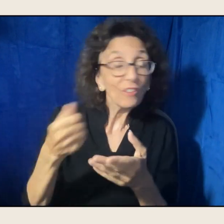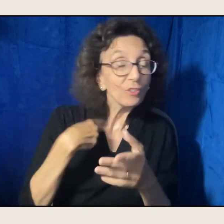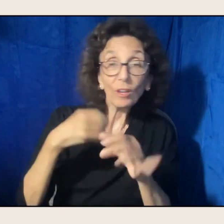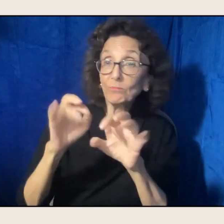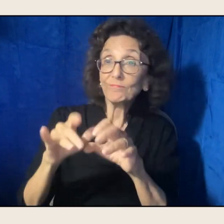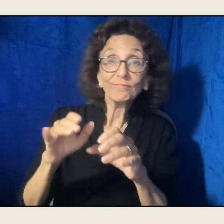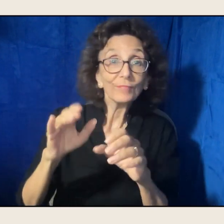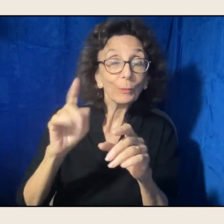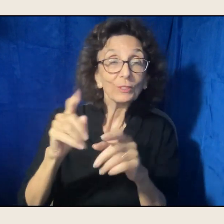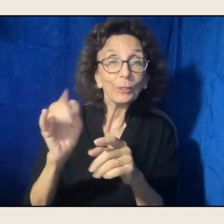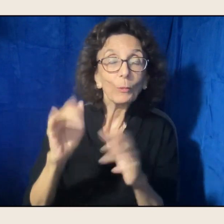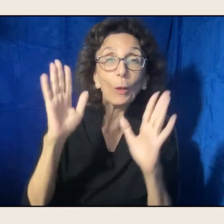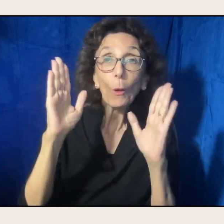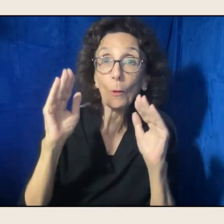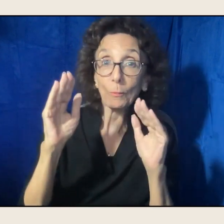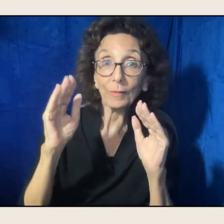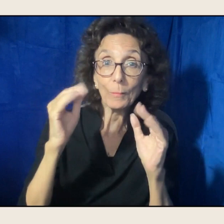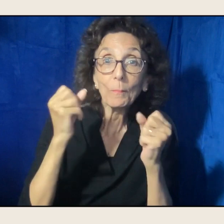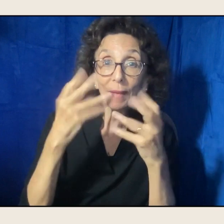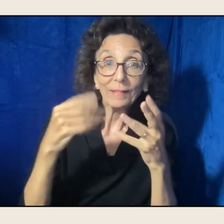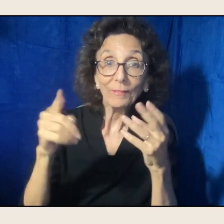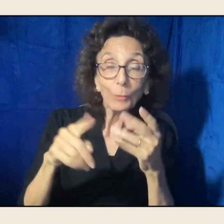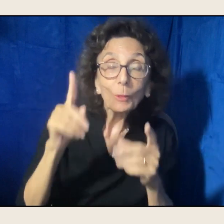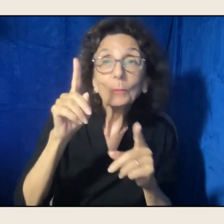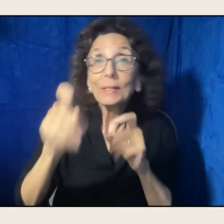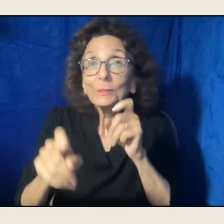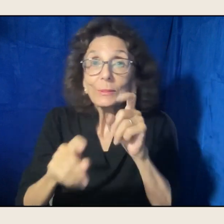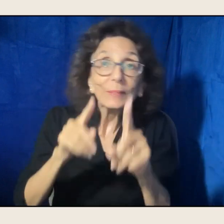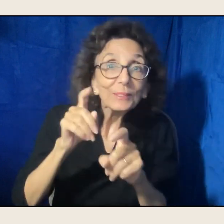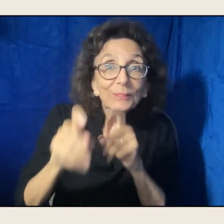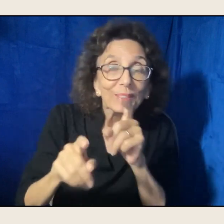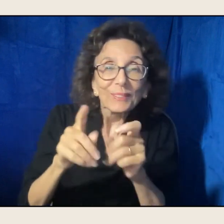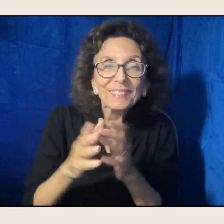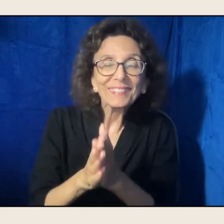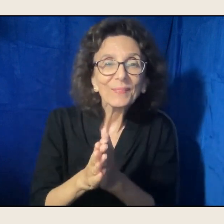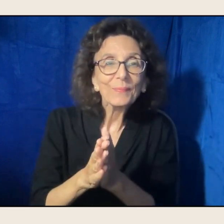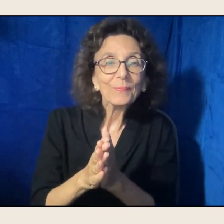in chat throughout the next hour. October, in case you didn't know,